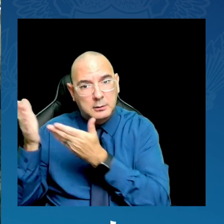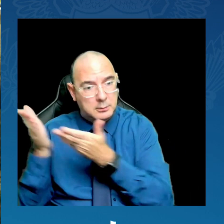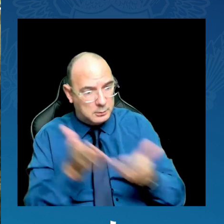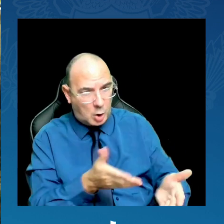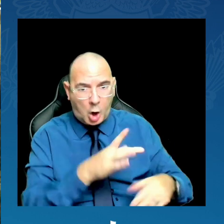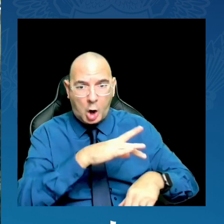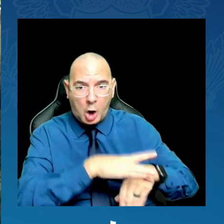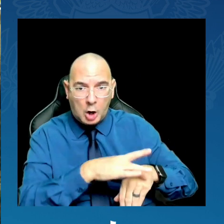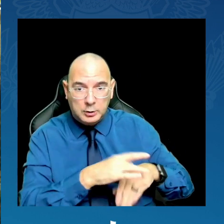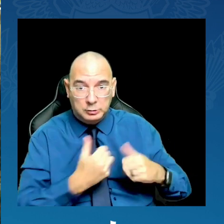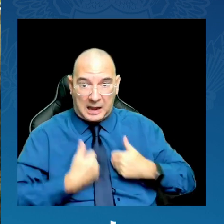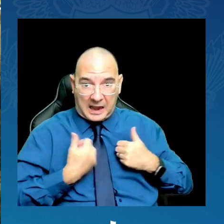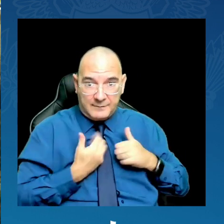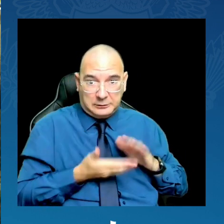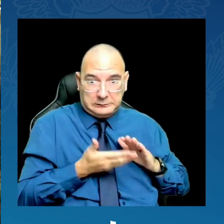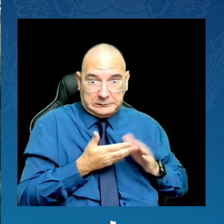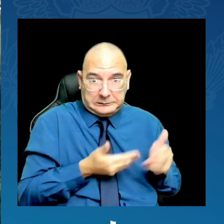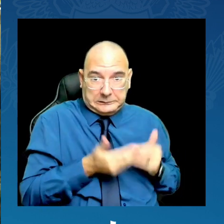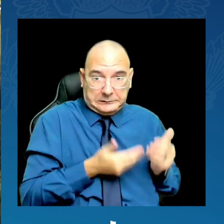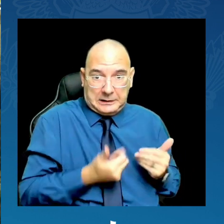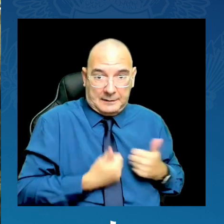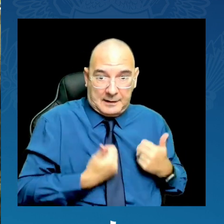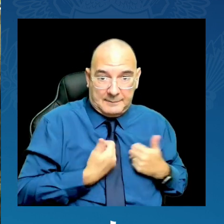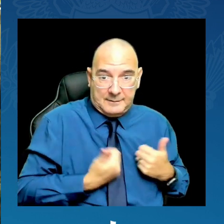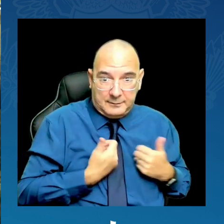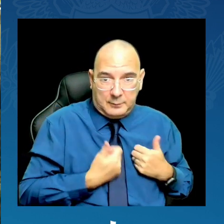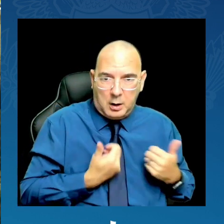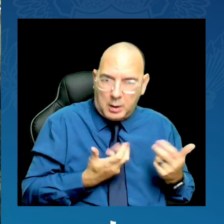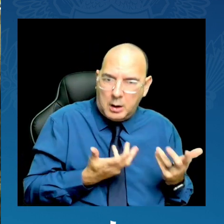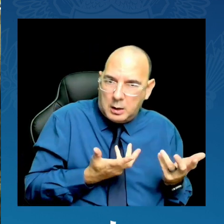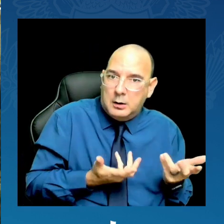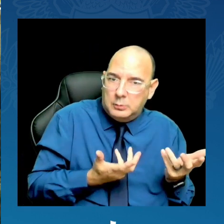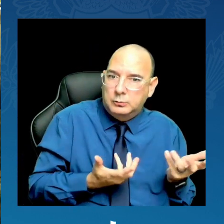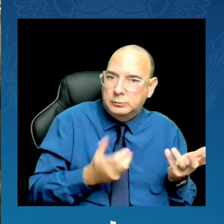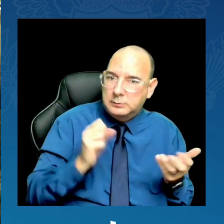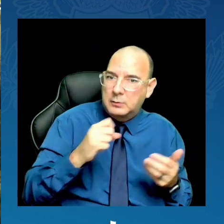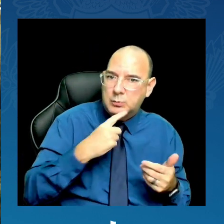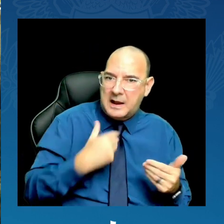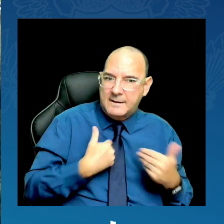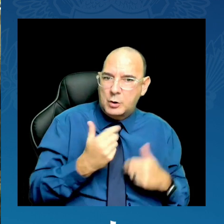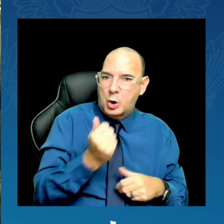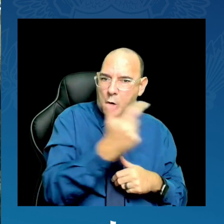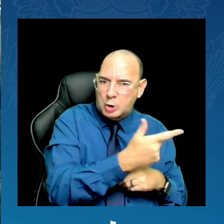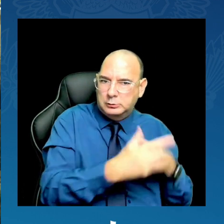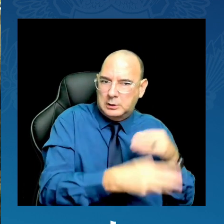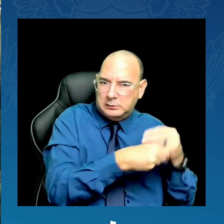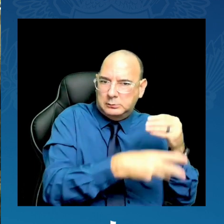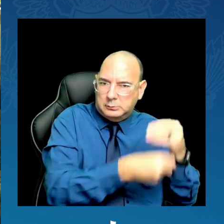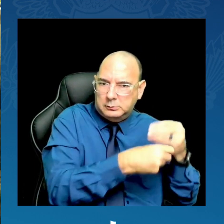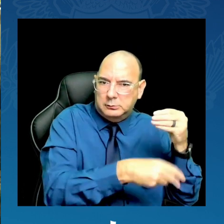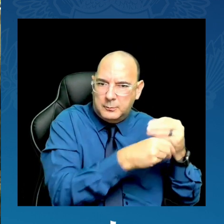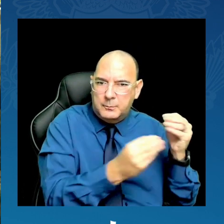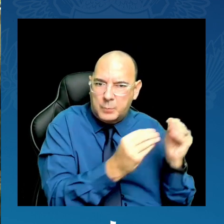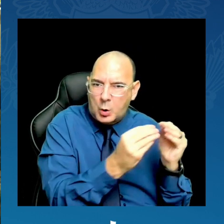you've got Madam Vice President, all the additional stem cells. Let me give you one other example.